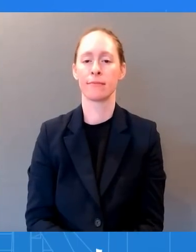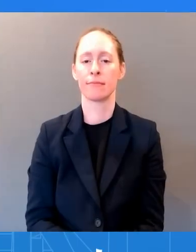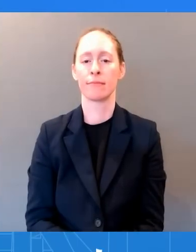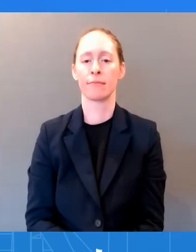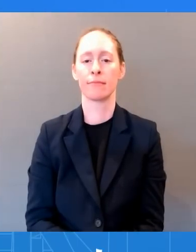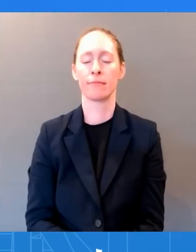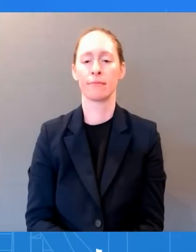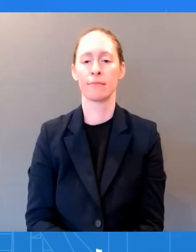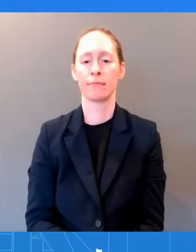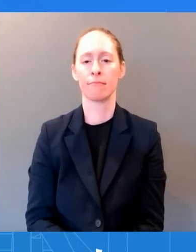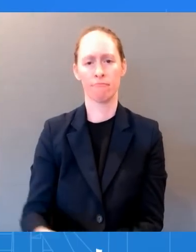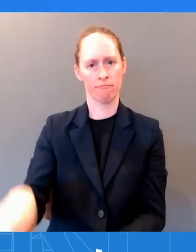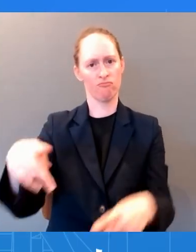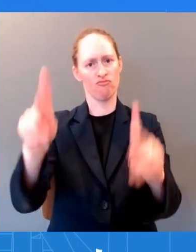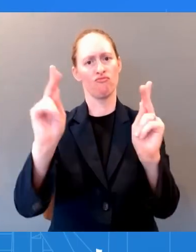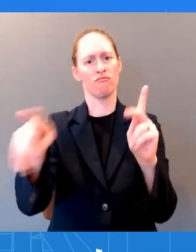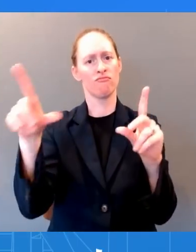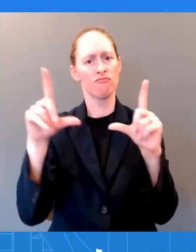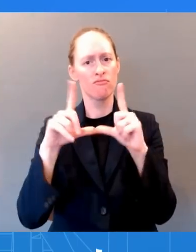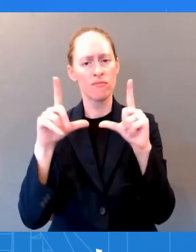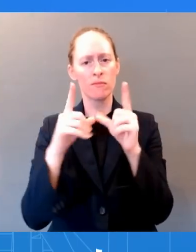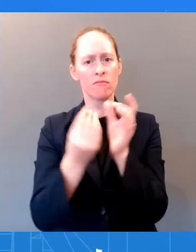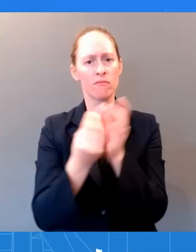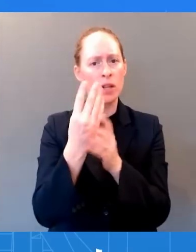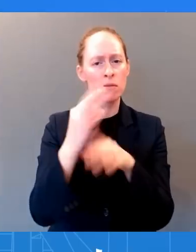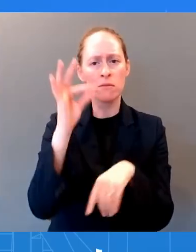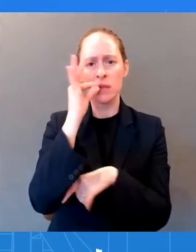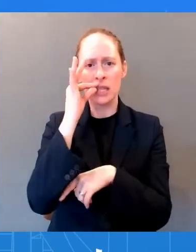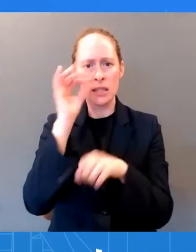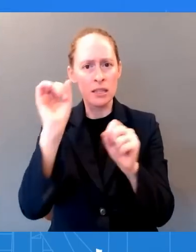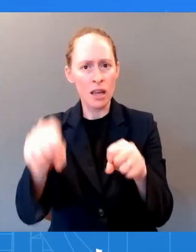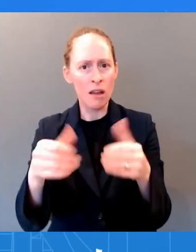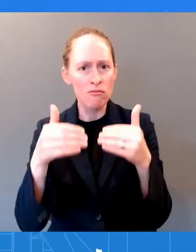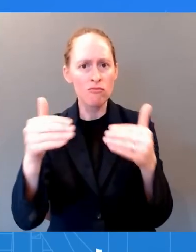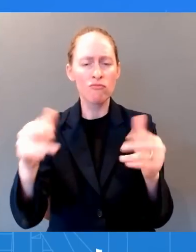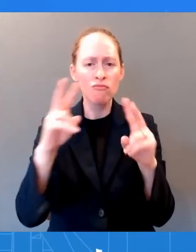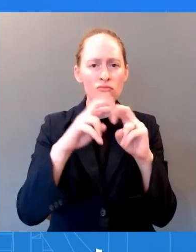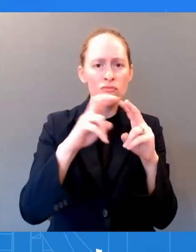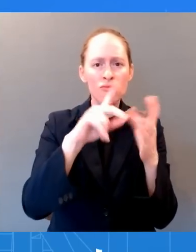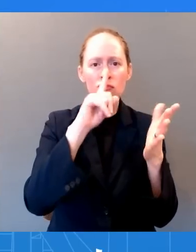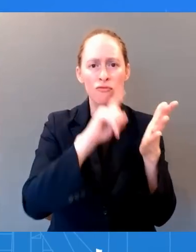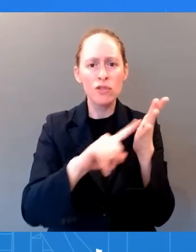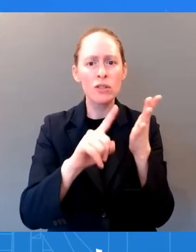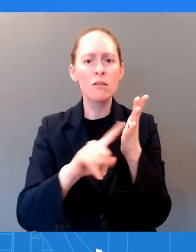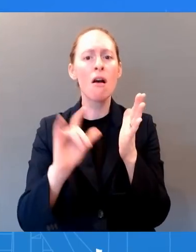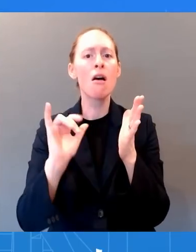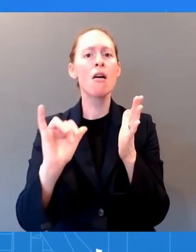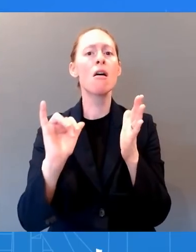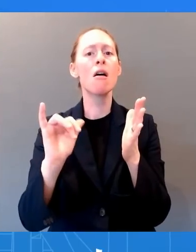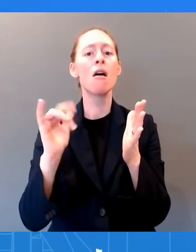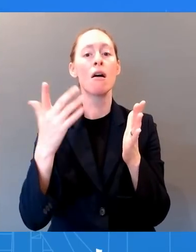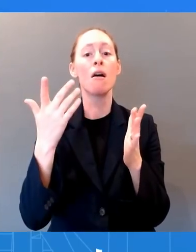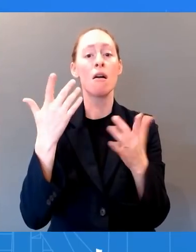for research purposes after years of delay during the previous administration. This is a key step in promoting research